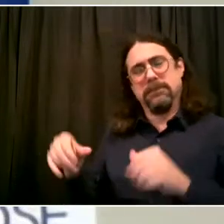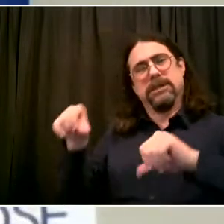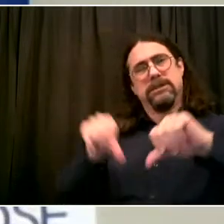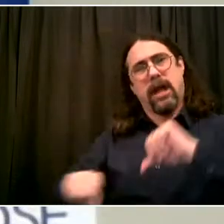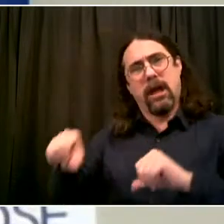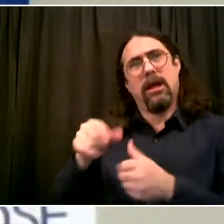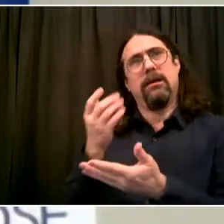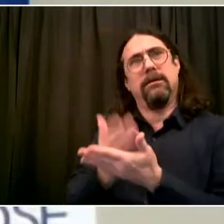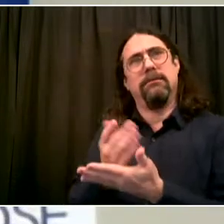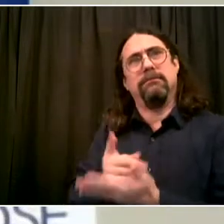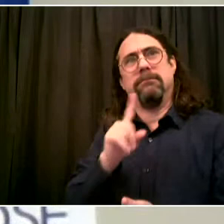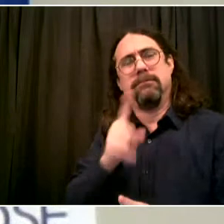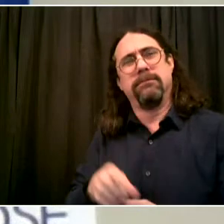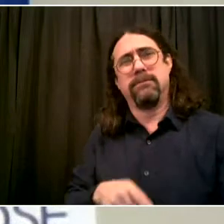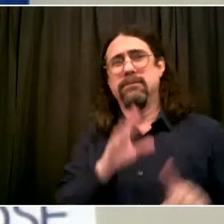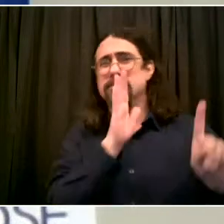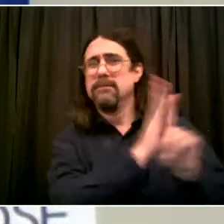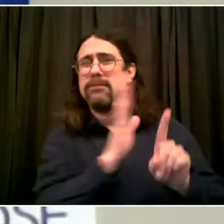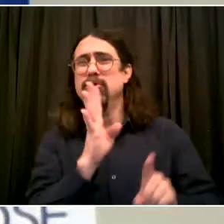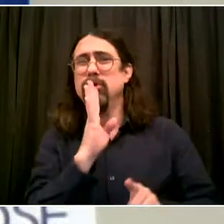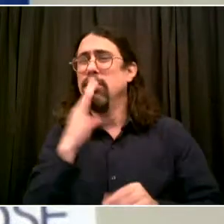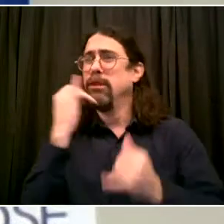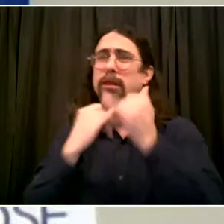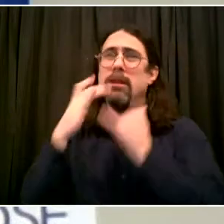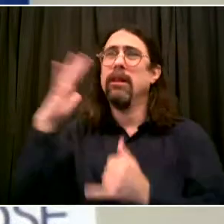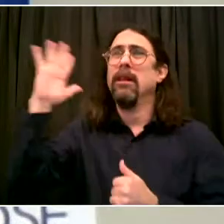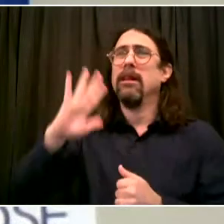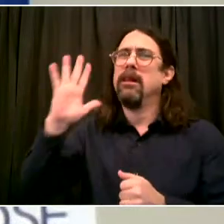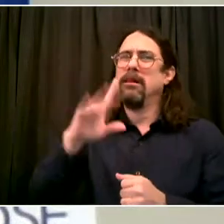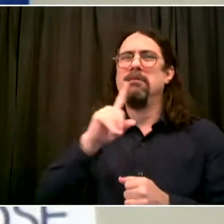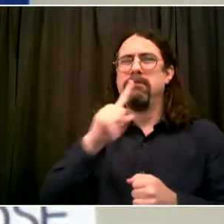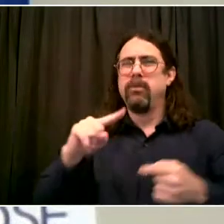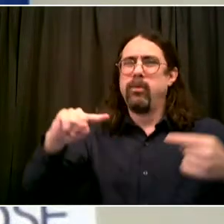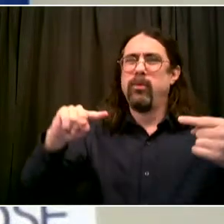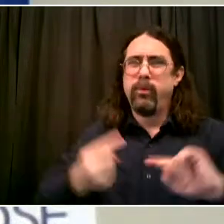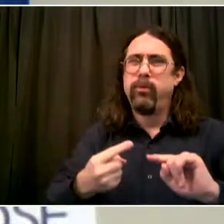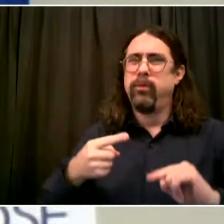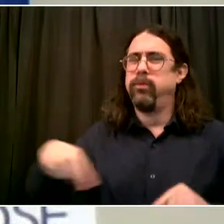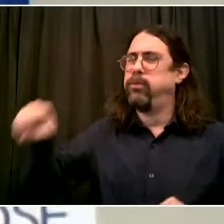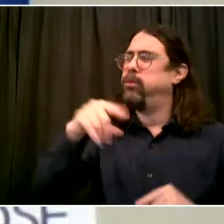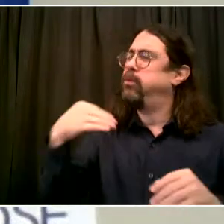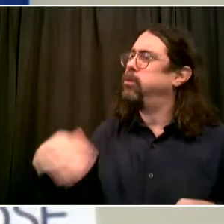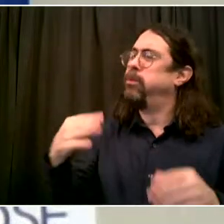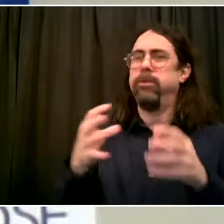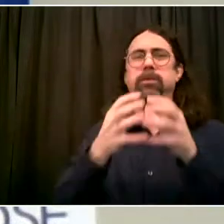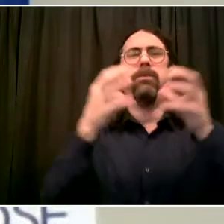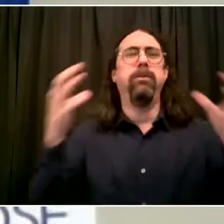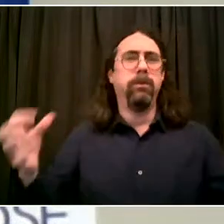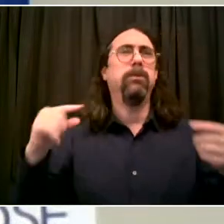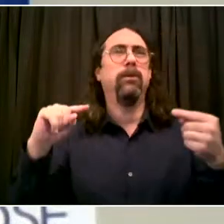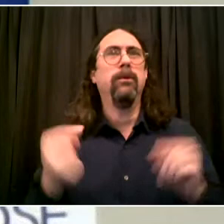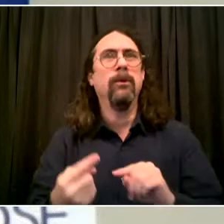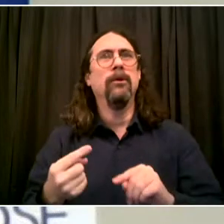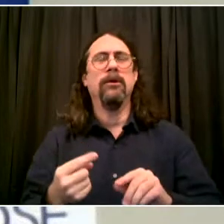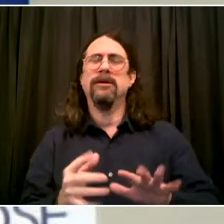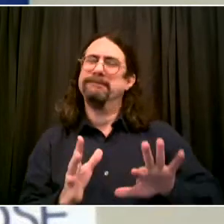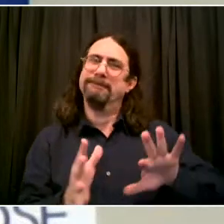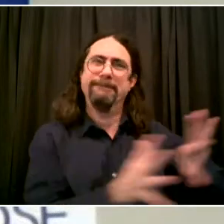THEORIES I'VE LOOKED THROUGH THEMEM. CAN IMAGINE